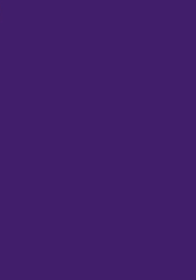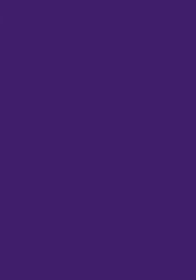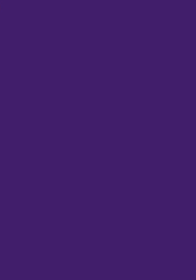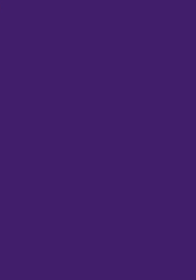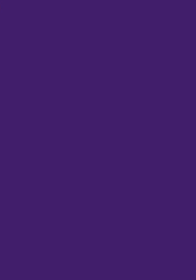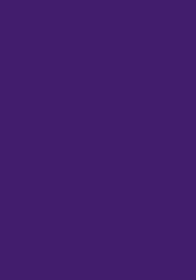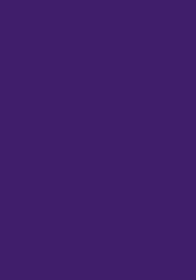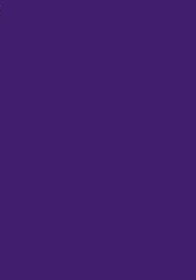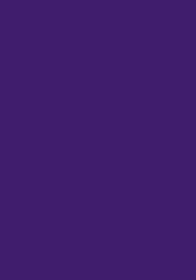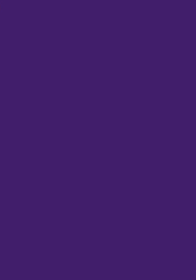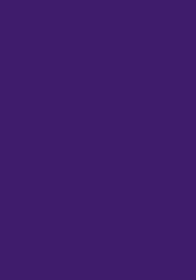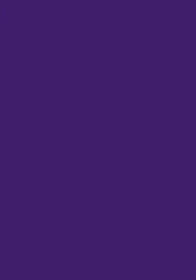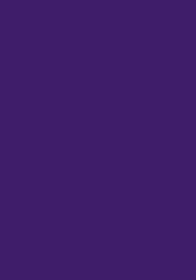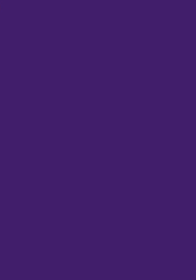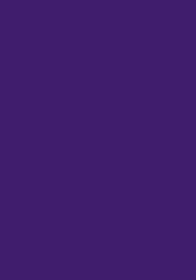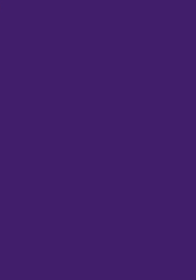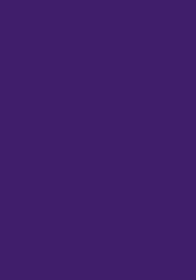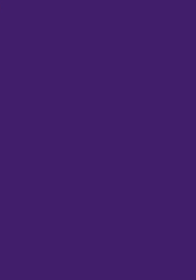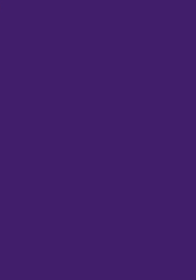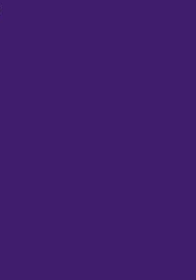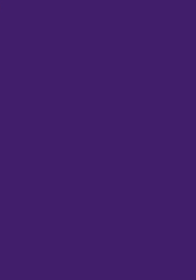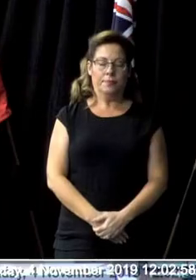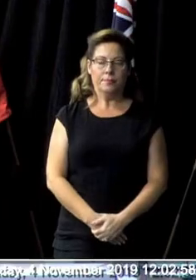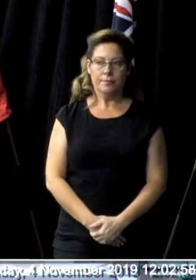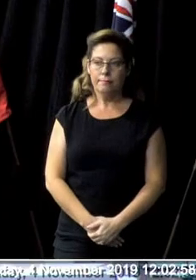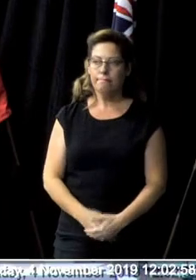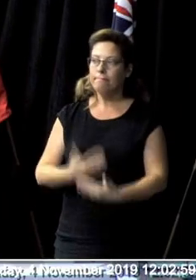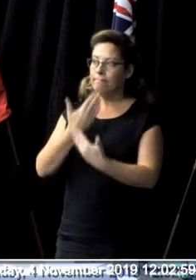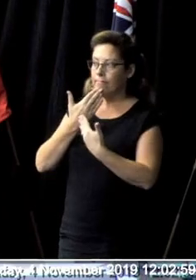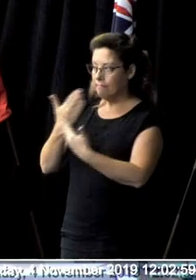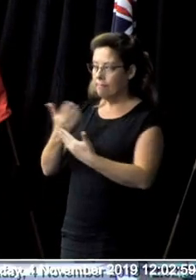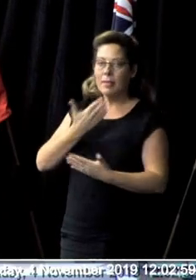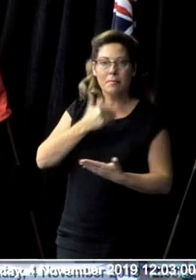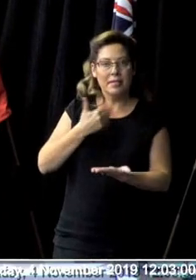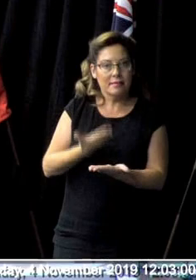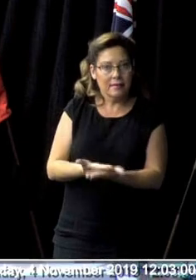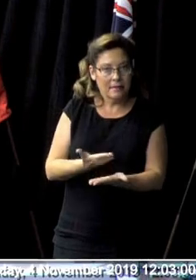Thank you very much. Please sit down. Dr Mellifont will ask you some questions. Thank you.